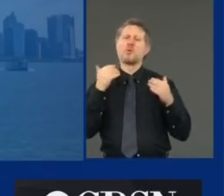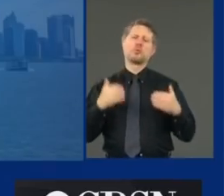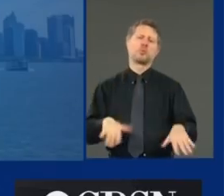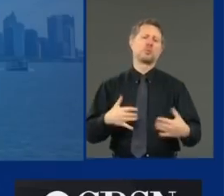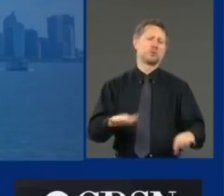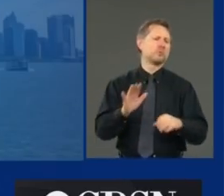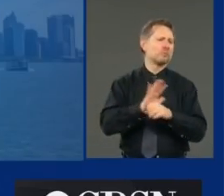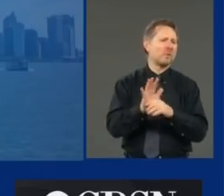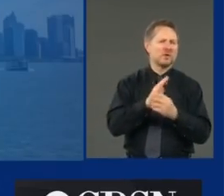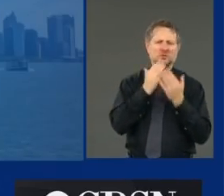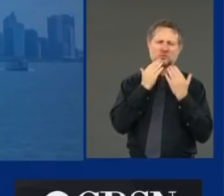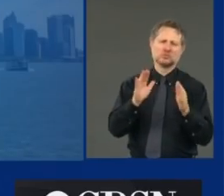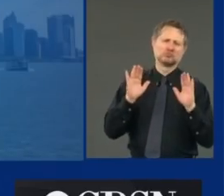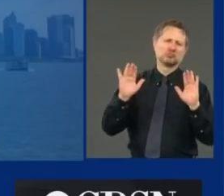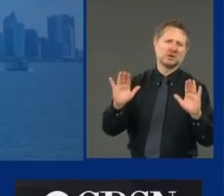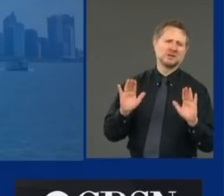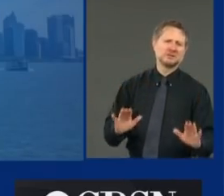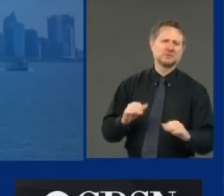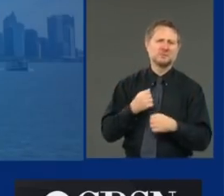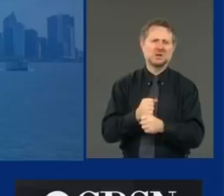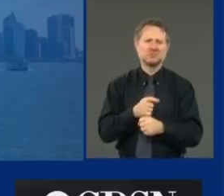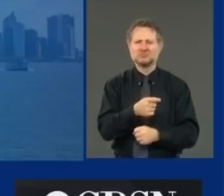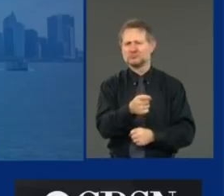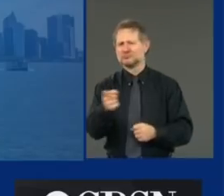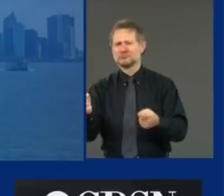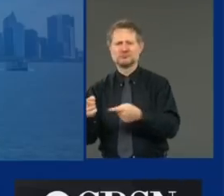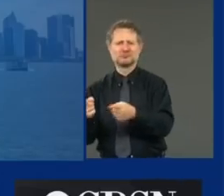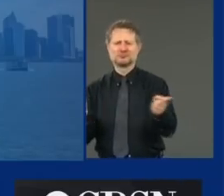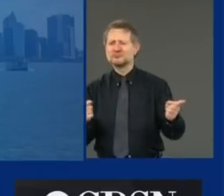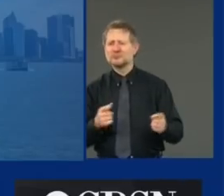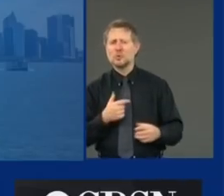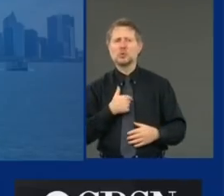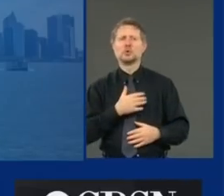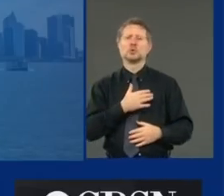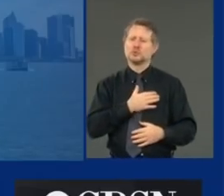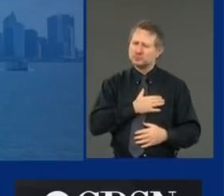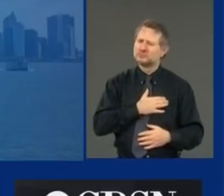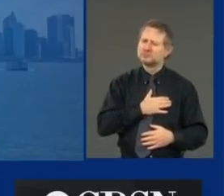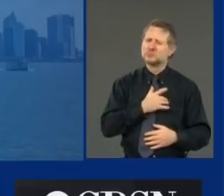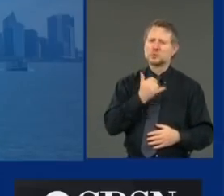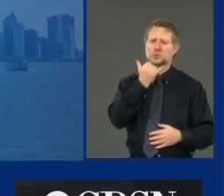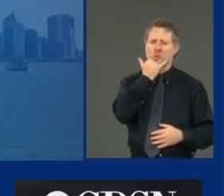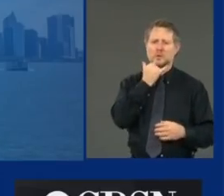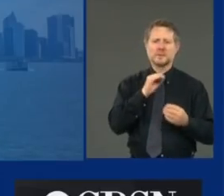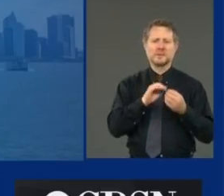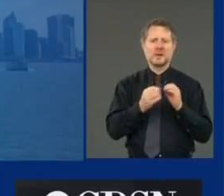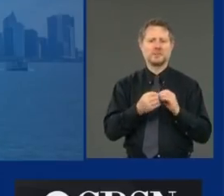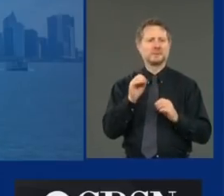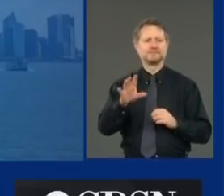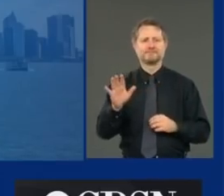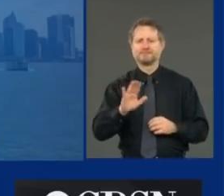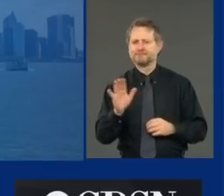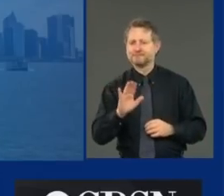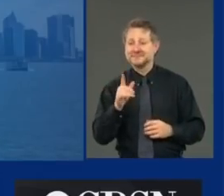OF TIME. THEY COULDN'T USE COPYRIGHTED MUSIC. A LOT OF THEM USED MUSIC THAT